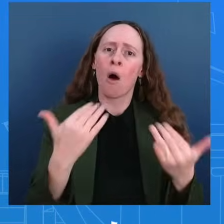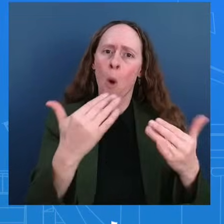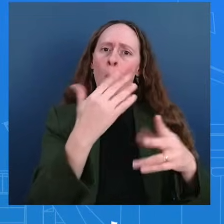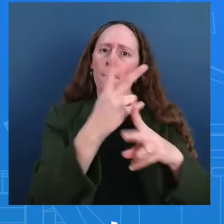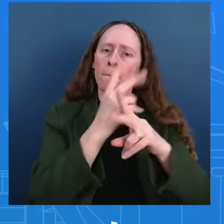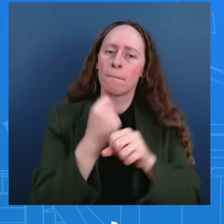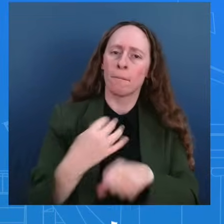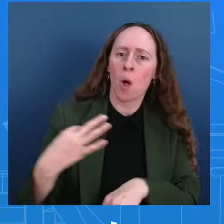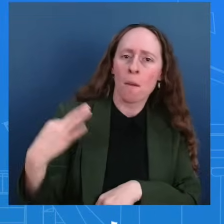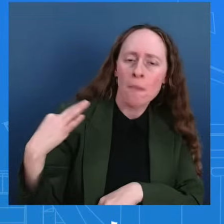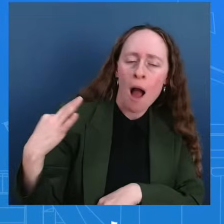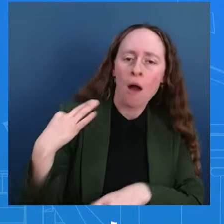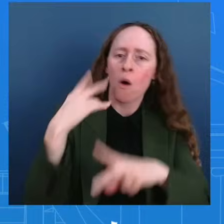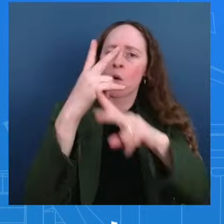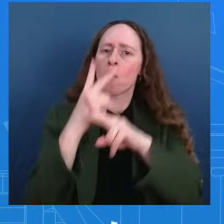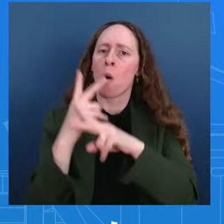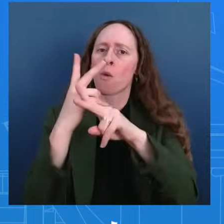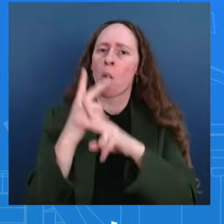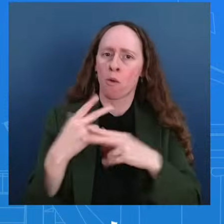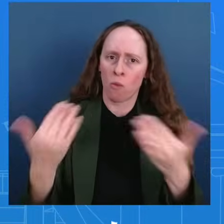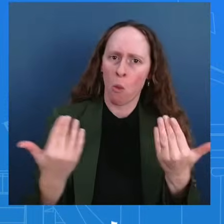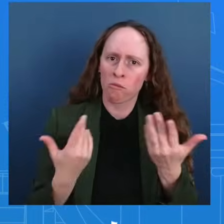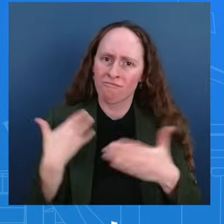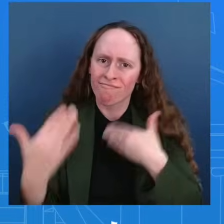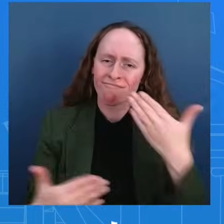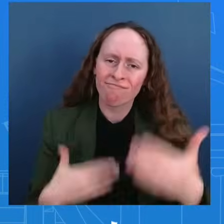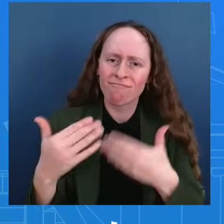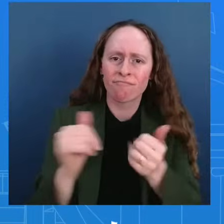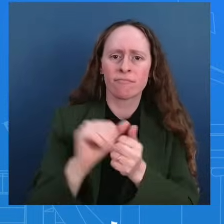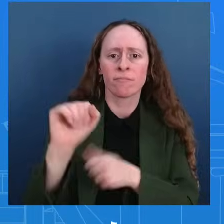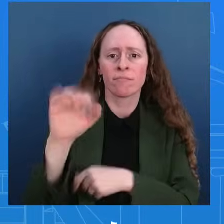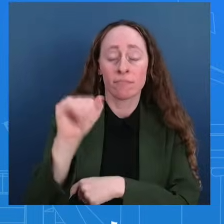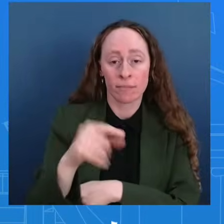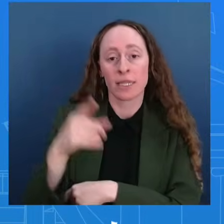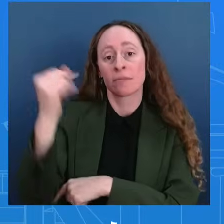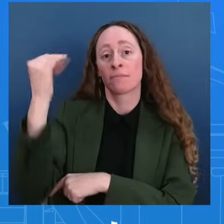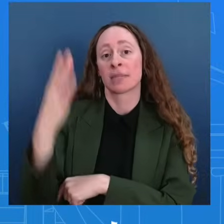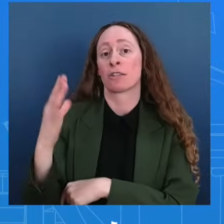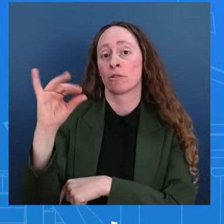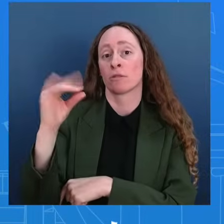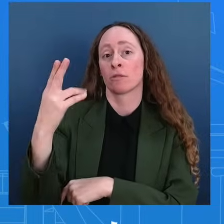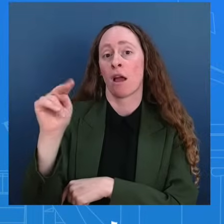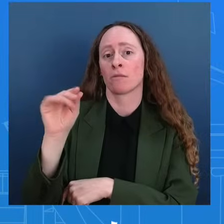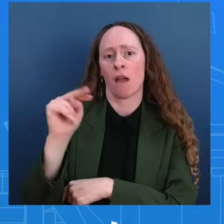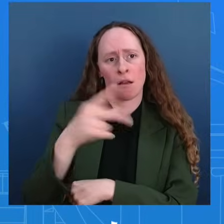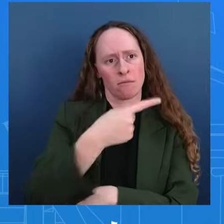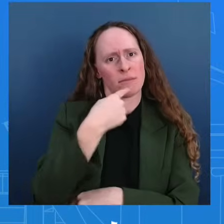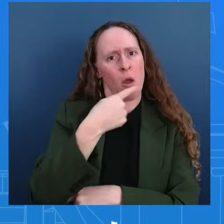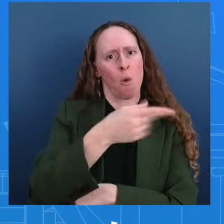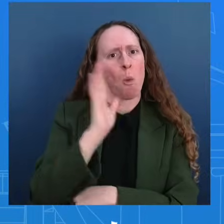But Speaker Johnson made a commitment, and certainly we want to see that commitment follow through. The Press: Thanks.